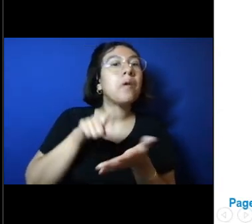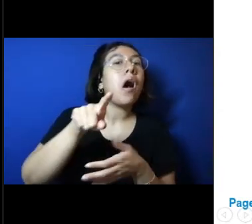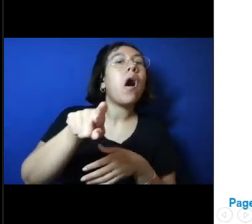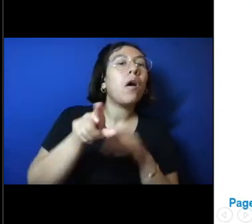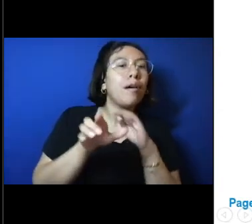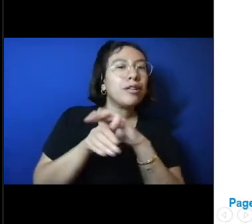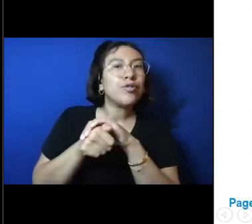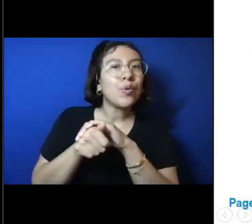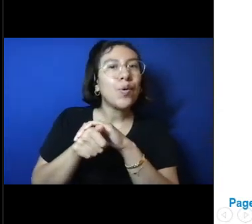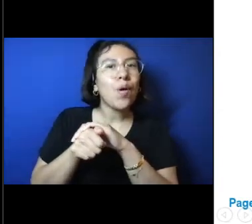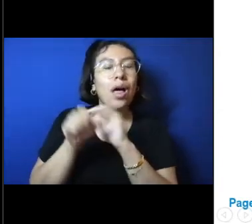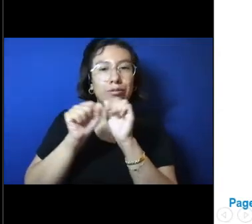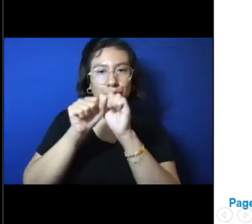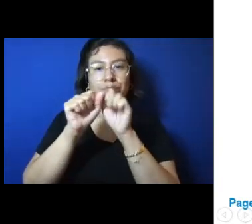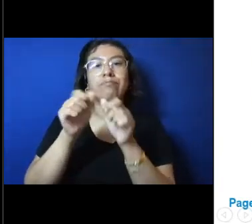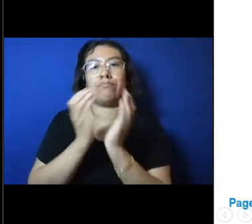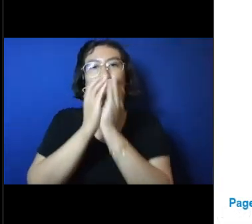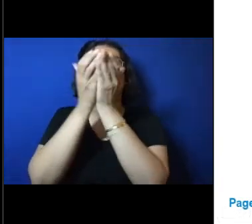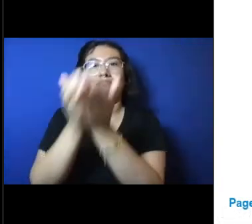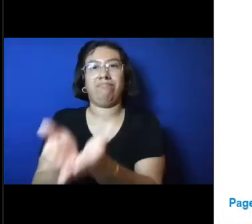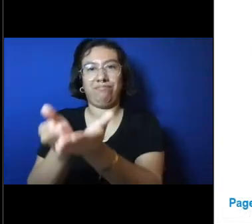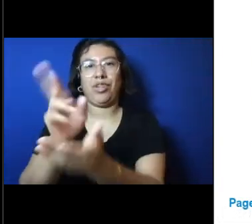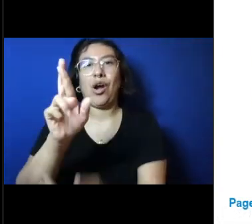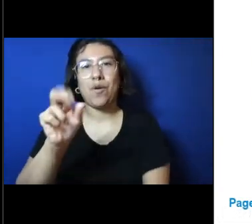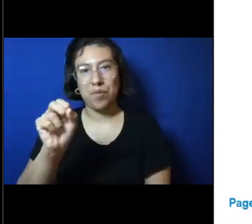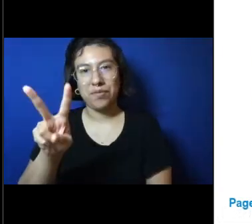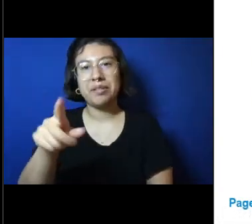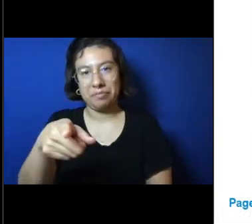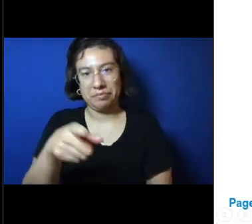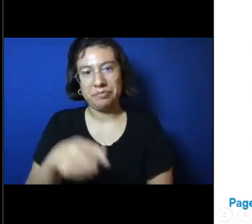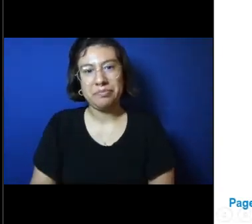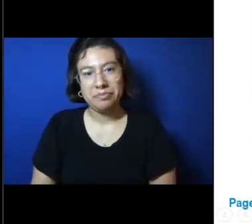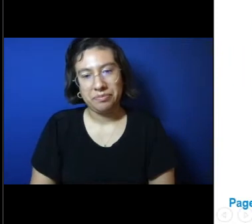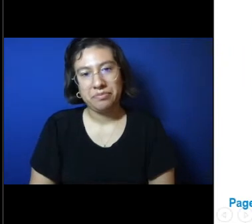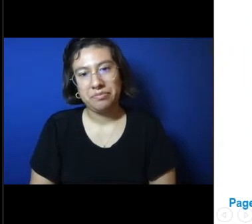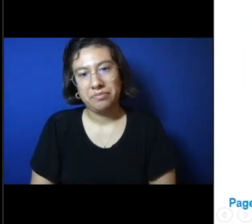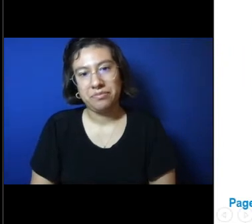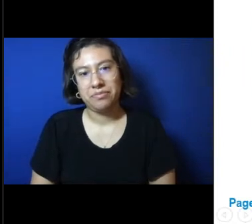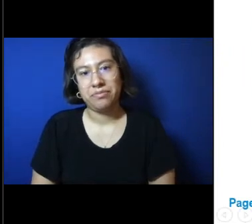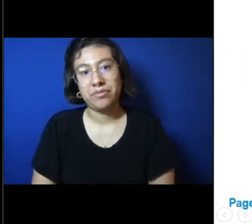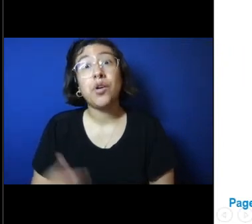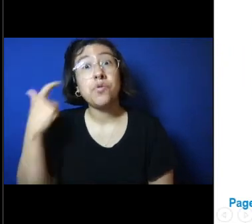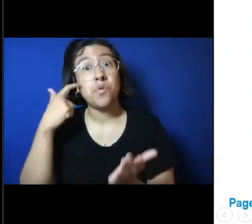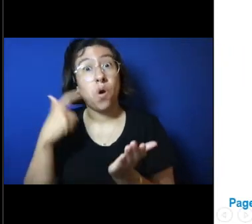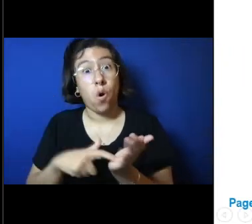and they dropped the ROV in to go look for it. And what you first notice when the ROV goes into the ocean,